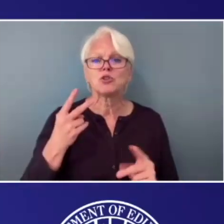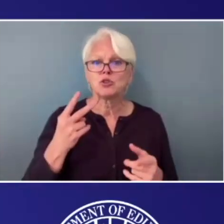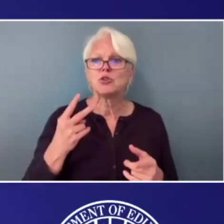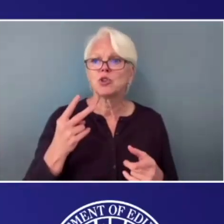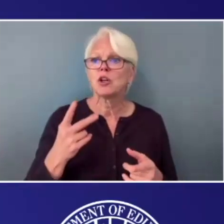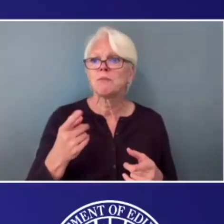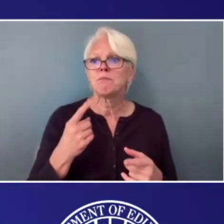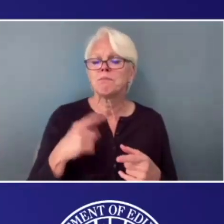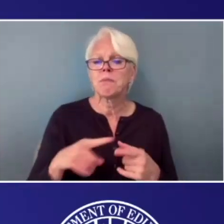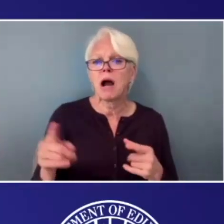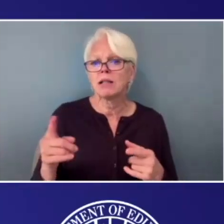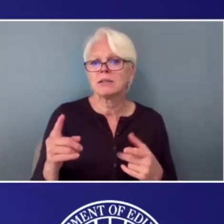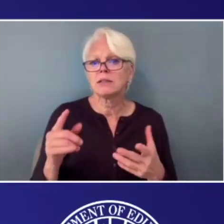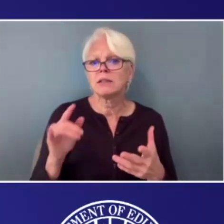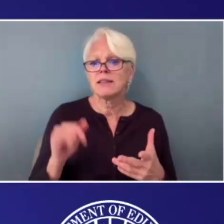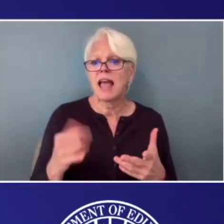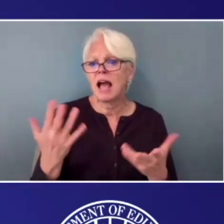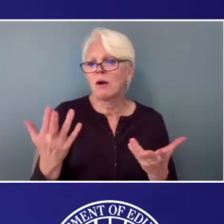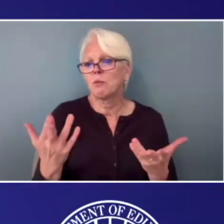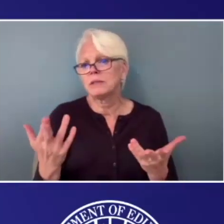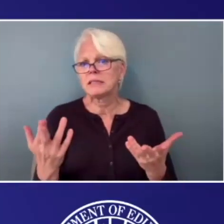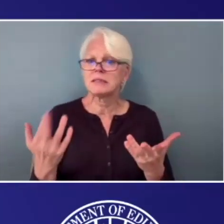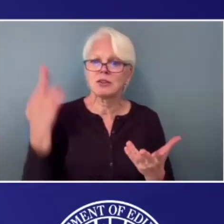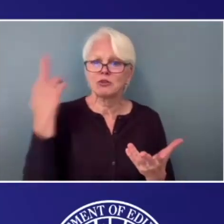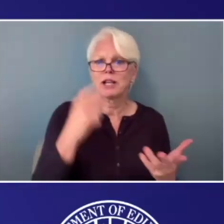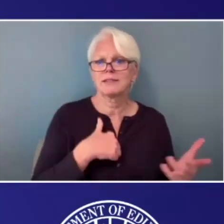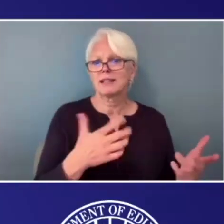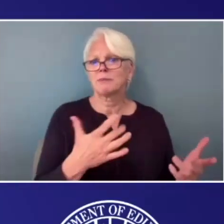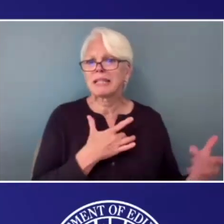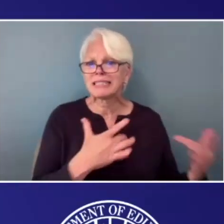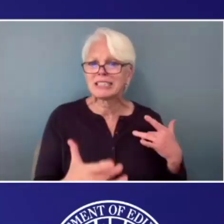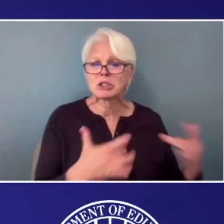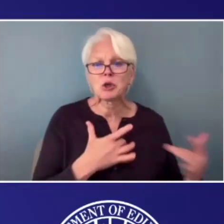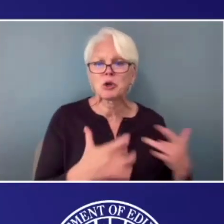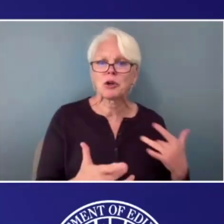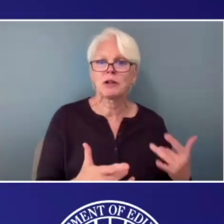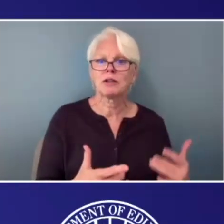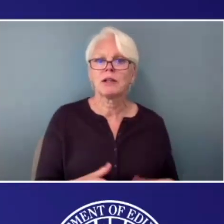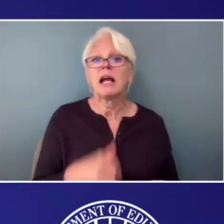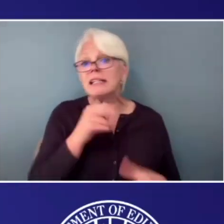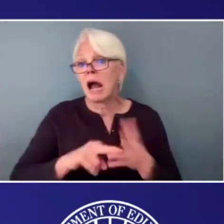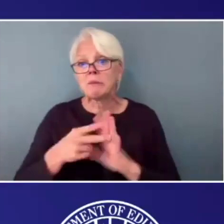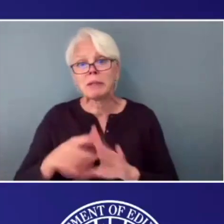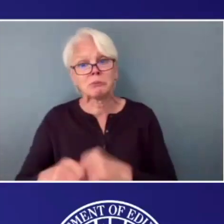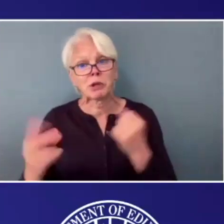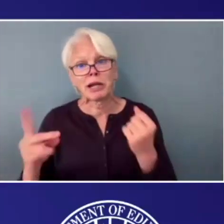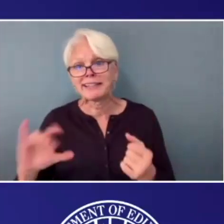concern, not a deal breaker, but some concern, why -- ask for clarification on what status quo